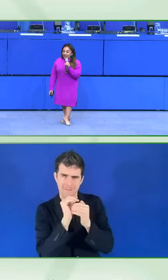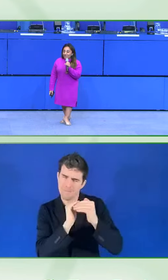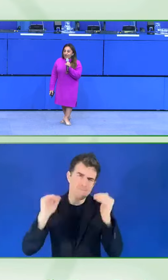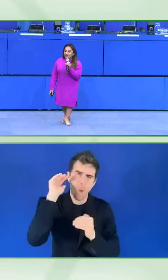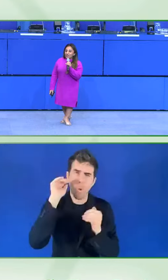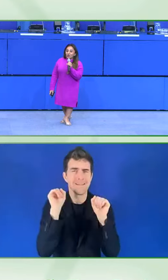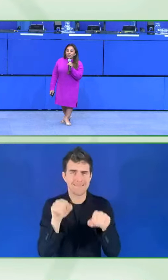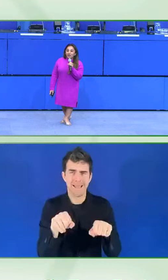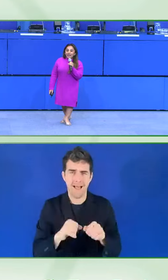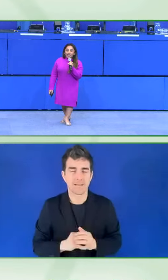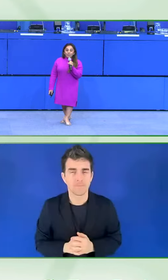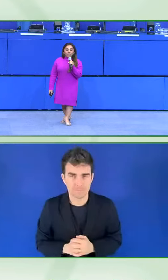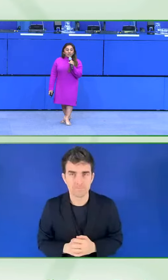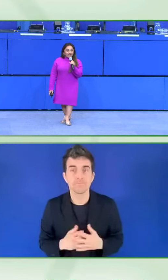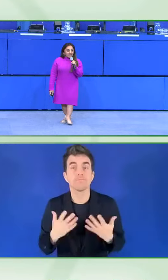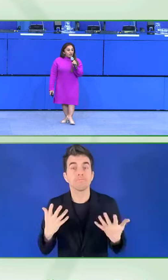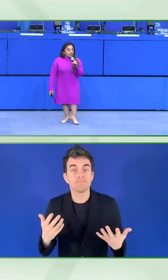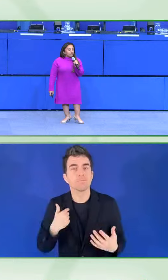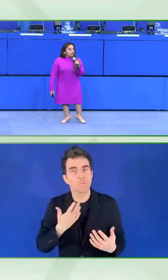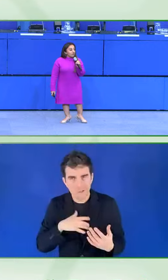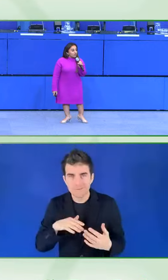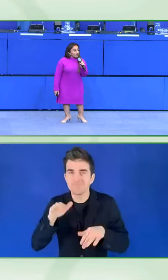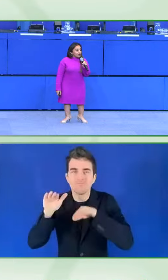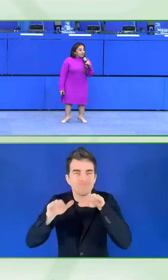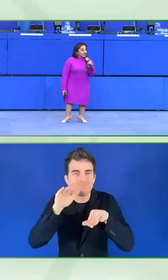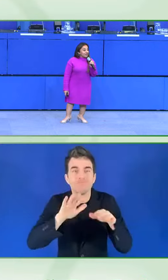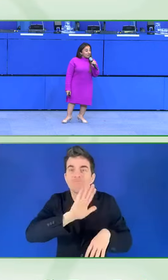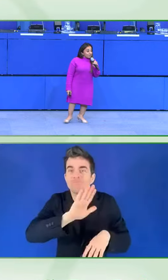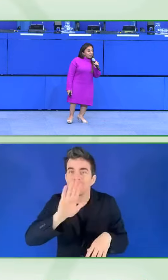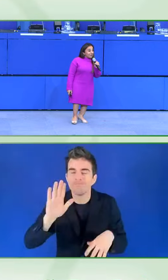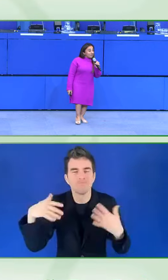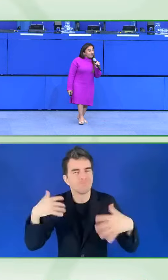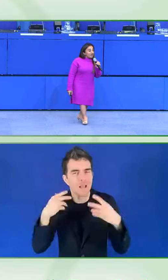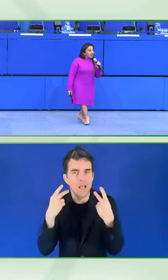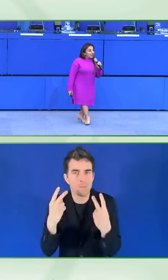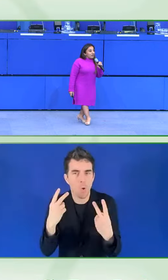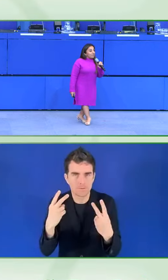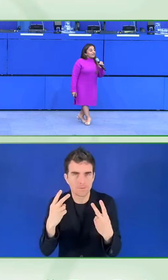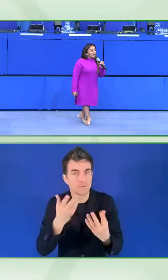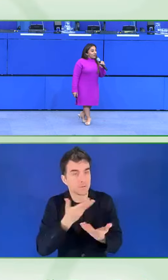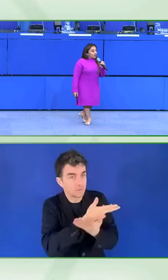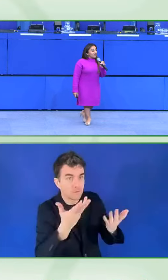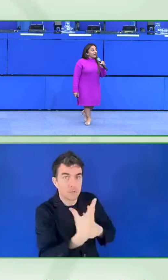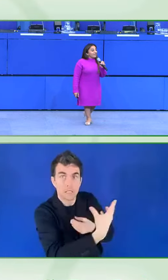the projects that you are doing across the world, it can sometimes be difficult to understand